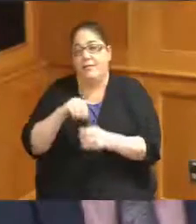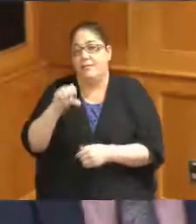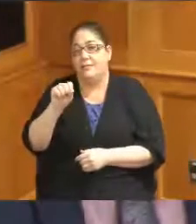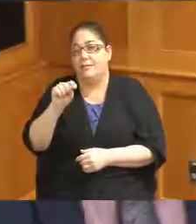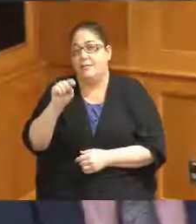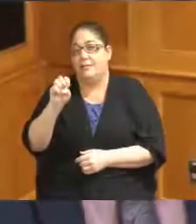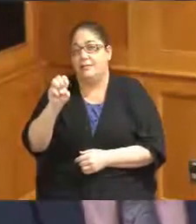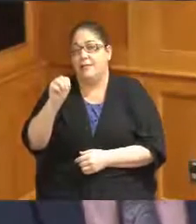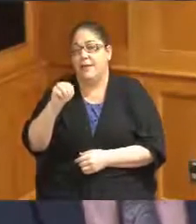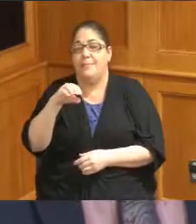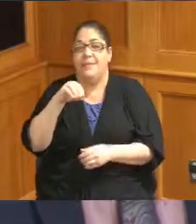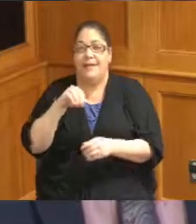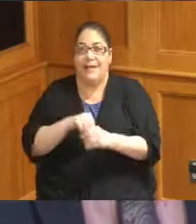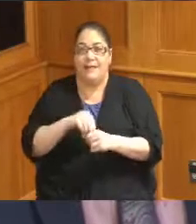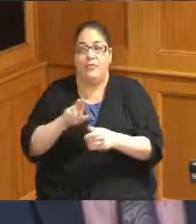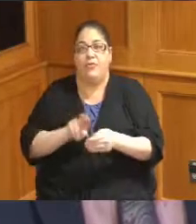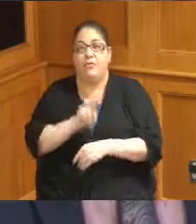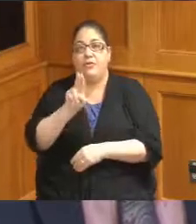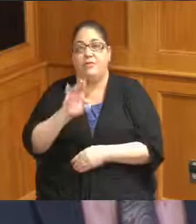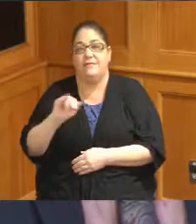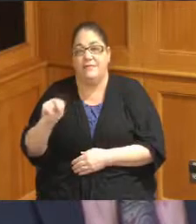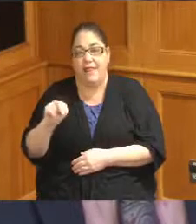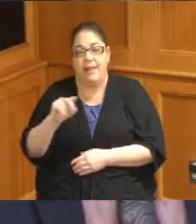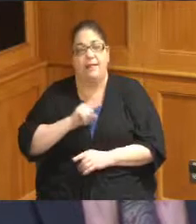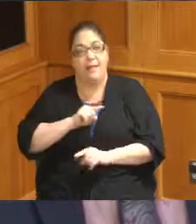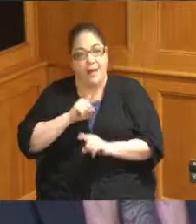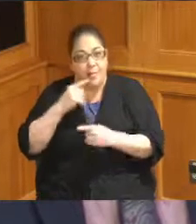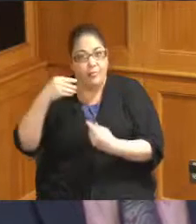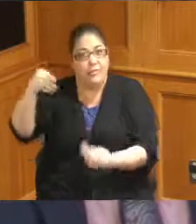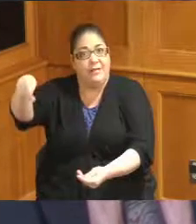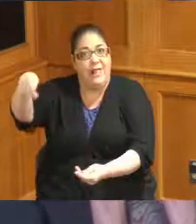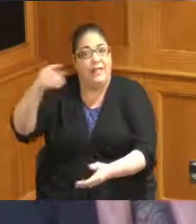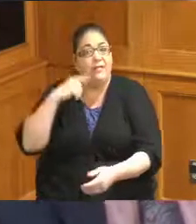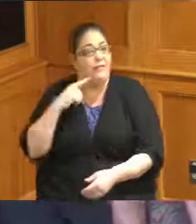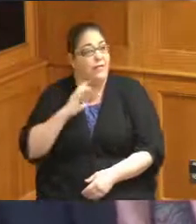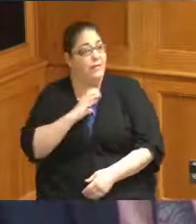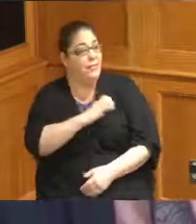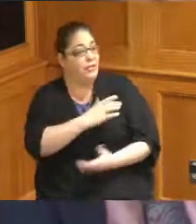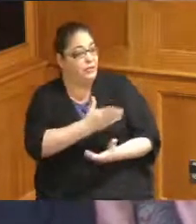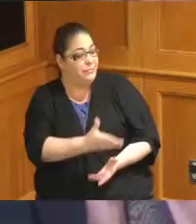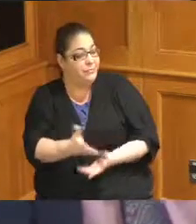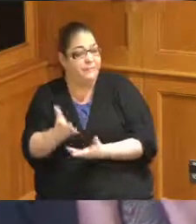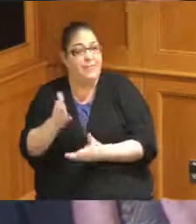of Cincinnati and I presented that Proclamation on behalf of the Commission celebrating the women